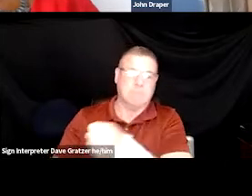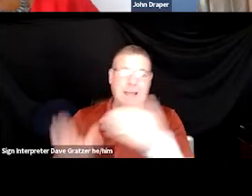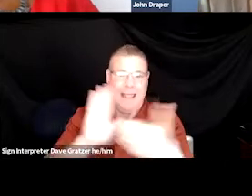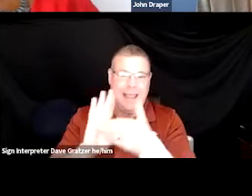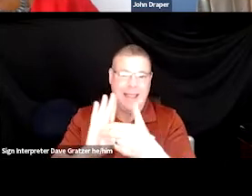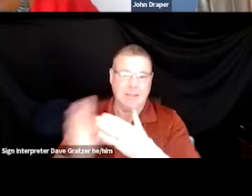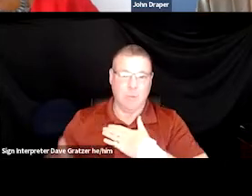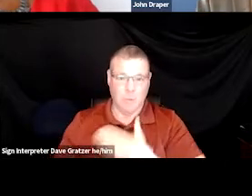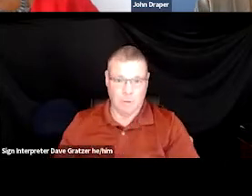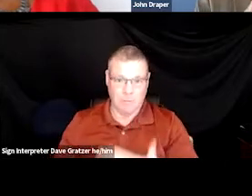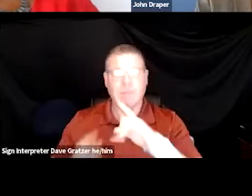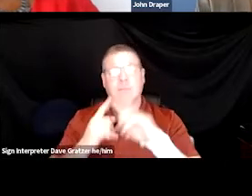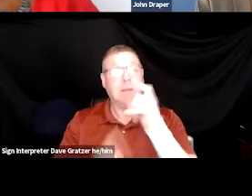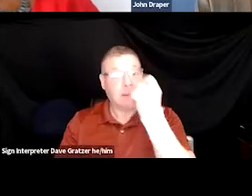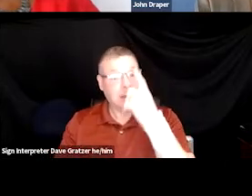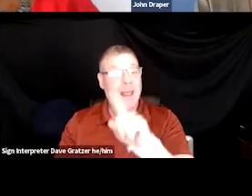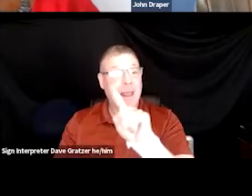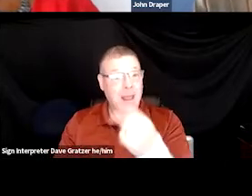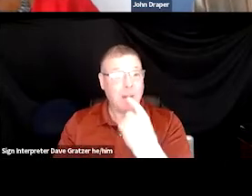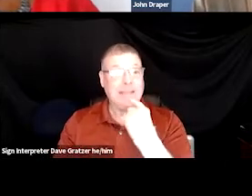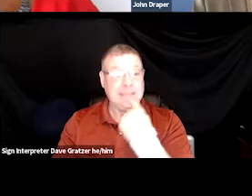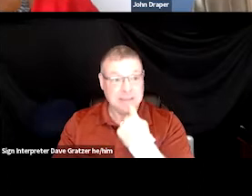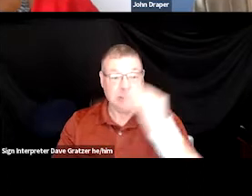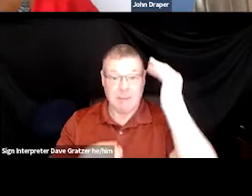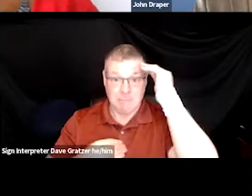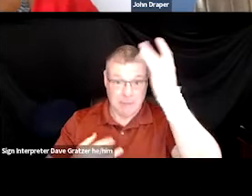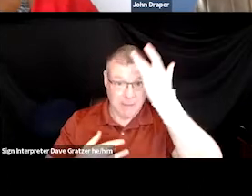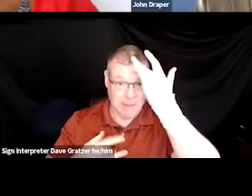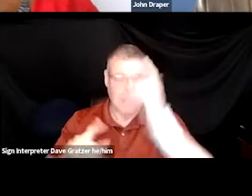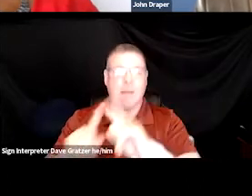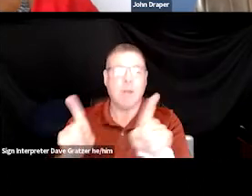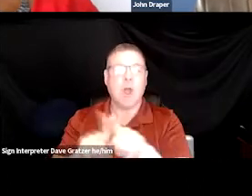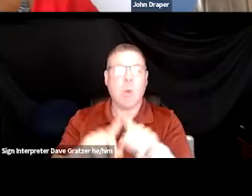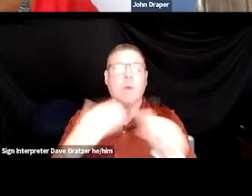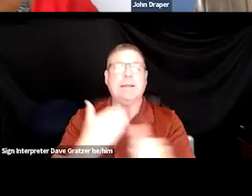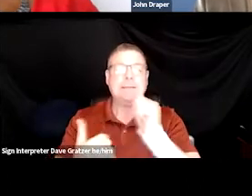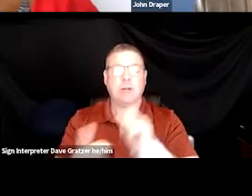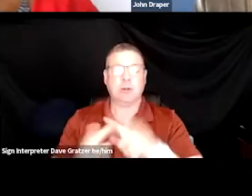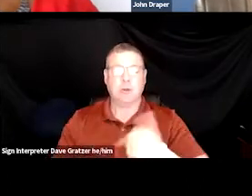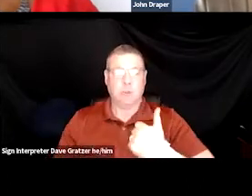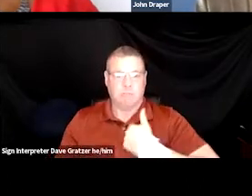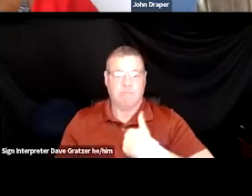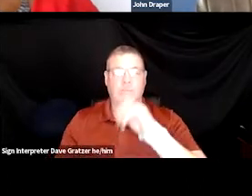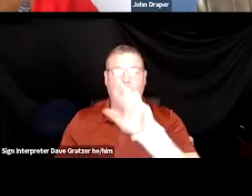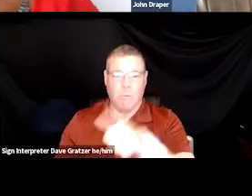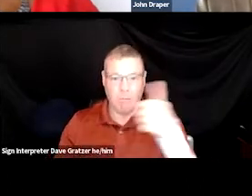Now, they not only had to be seriously mentally ill, but also a danger to self or others. So you had to show that they